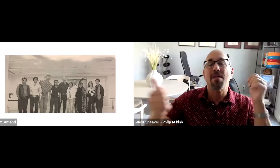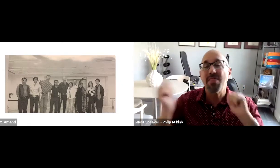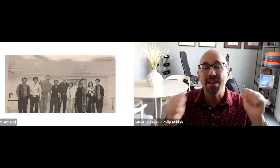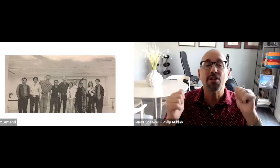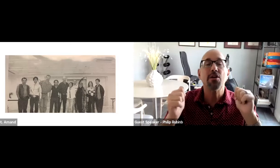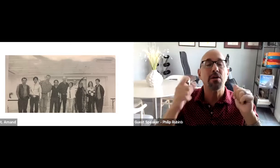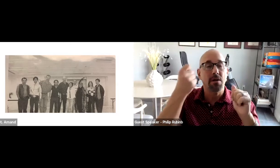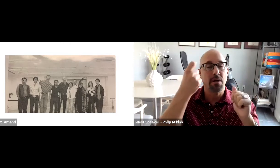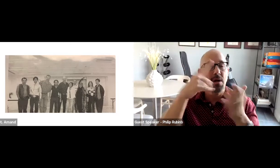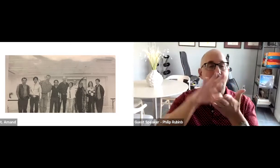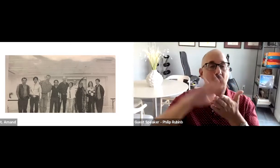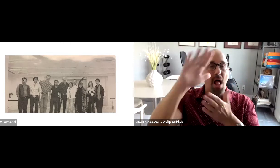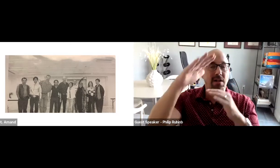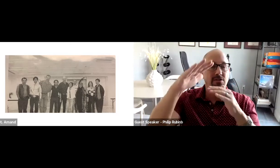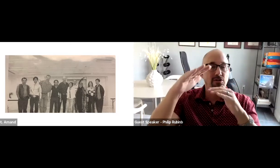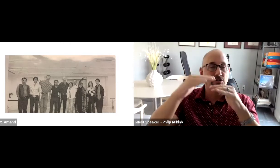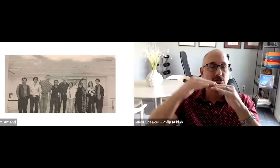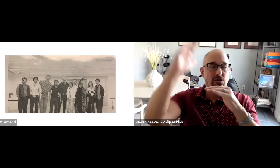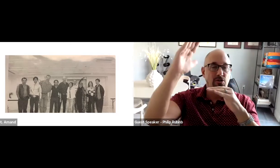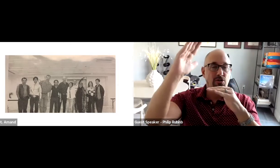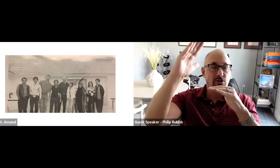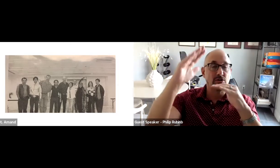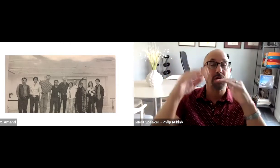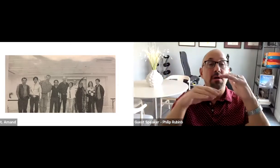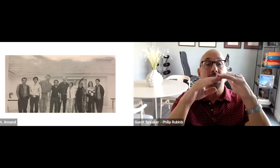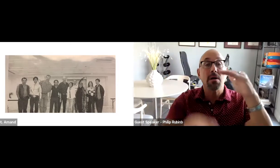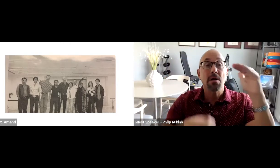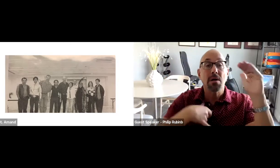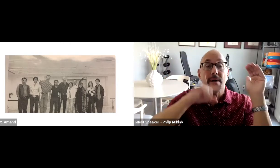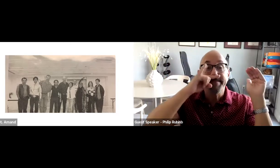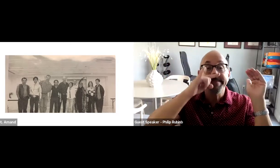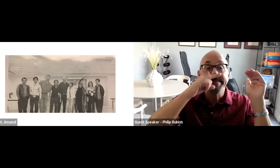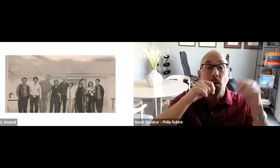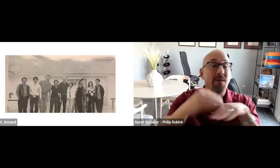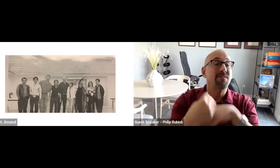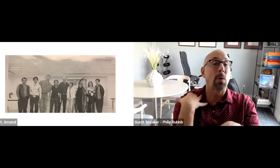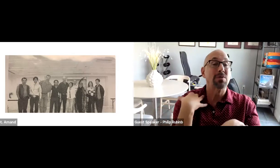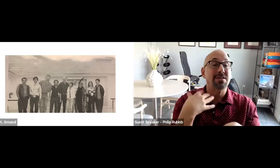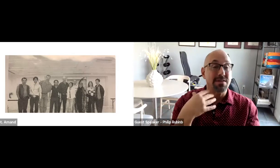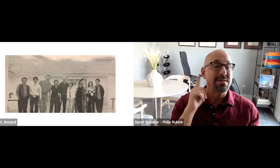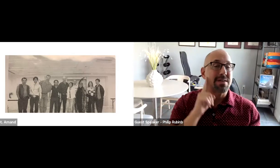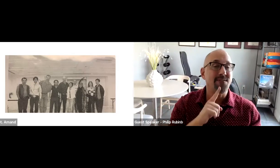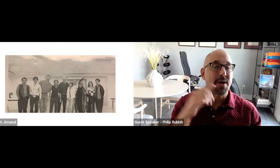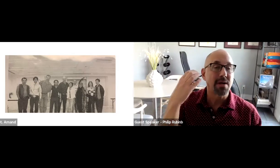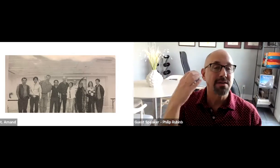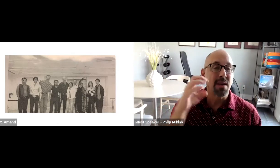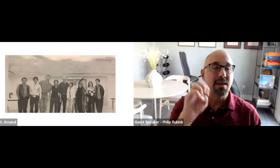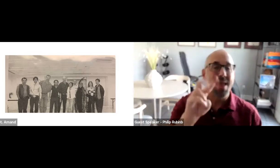my role model, you know, in our--in theater and all that. You know, at college level and above, he was my mentor,